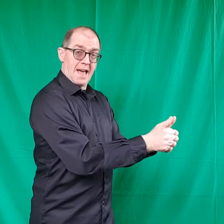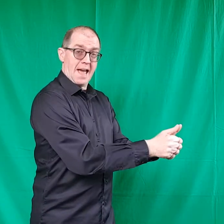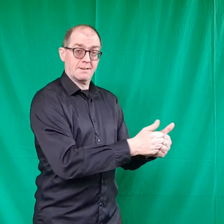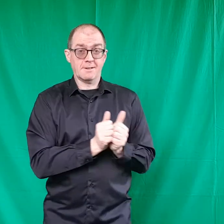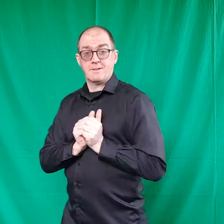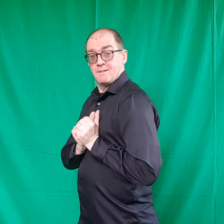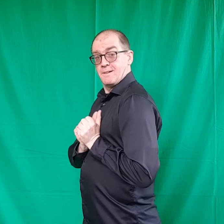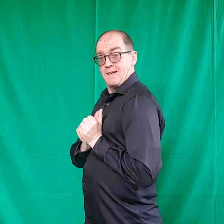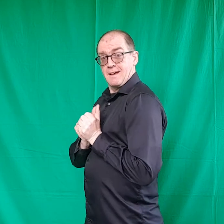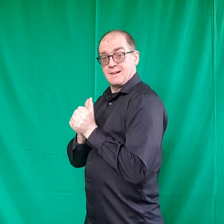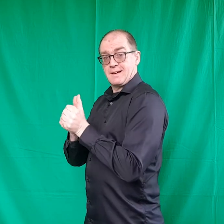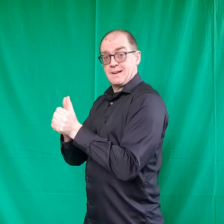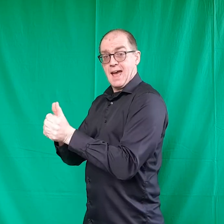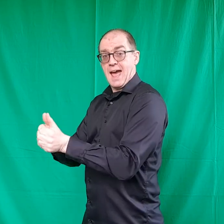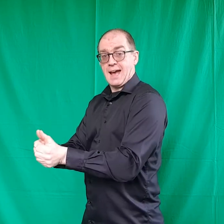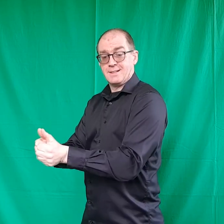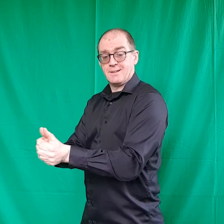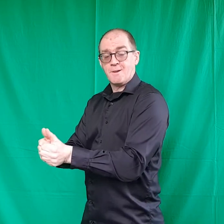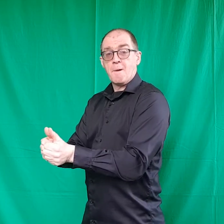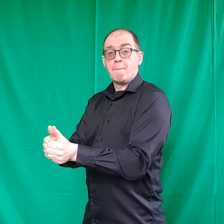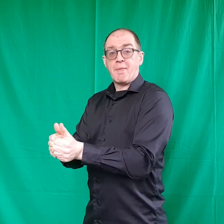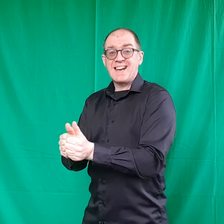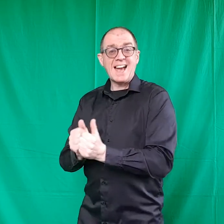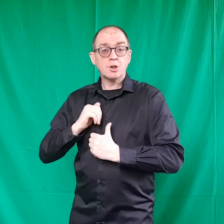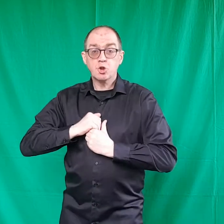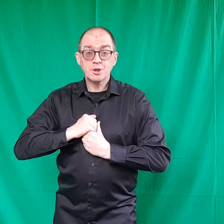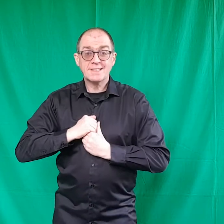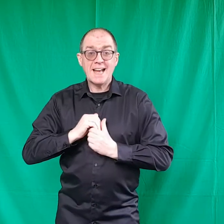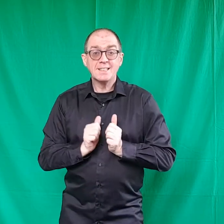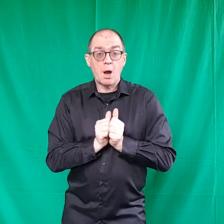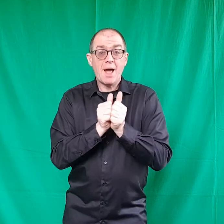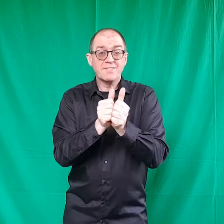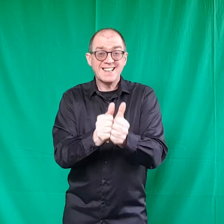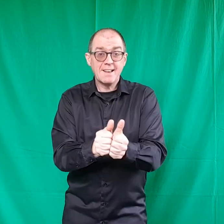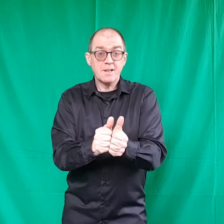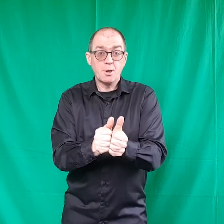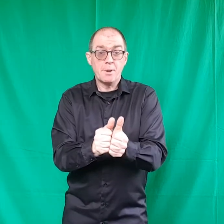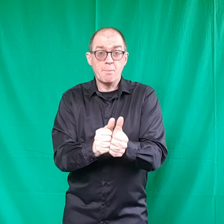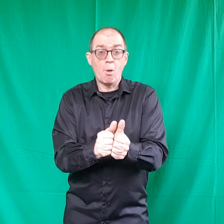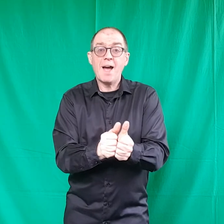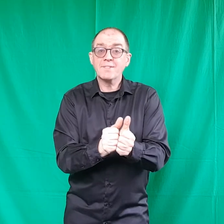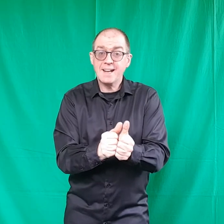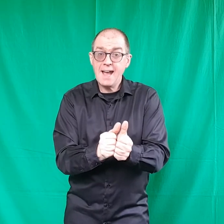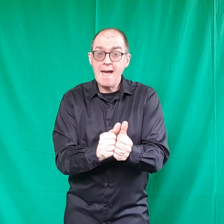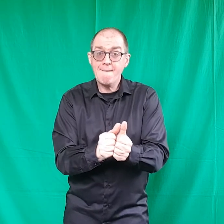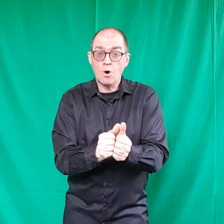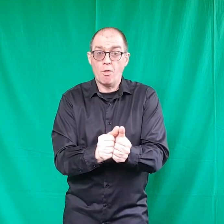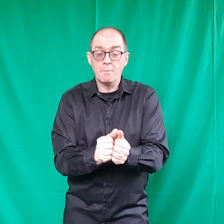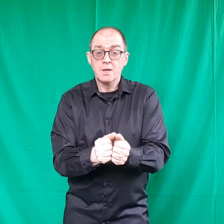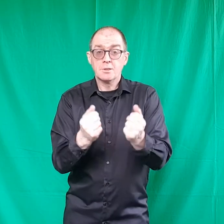Kind, kind. But the 'kindness' doesn't stay there. We have to give it to people and we have to care for them.